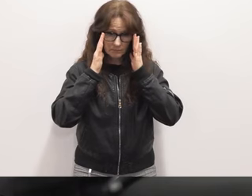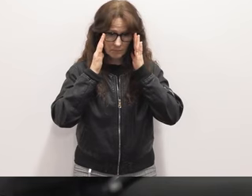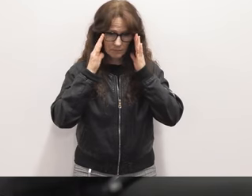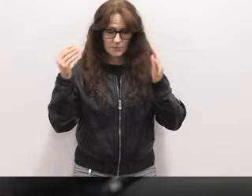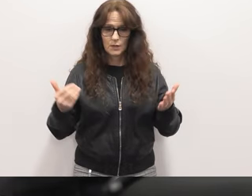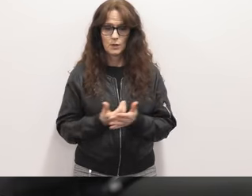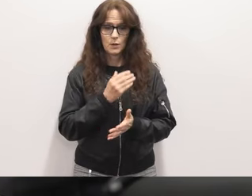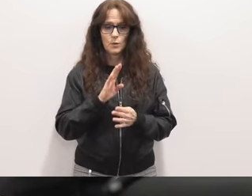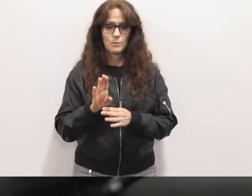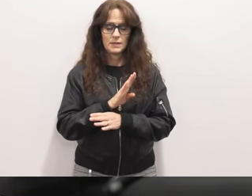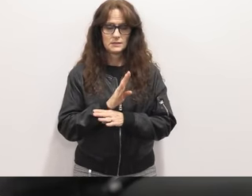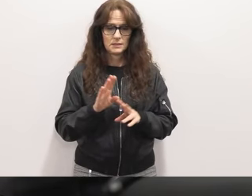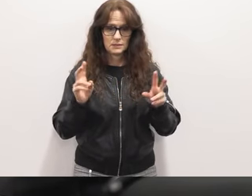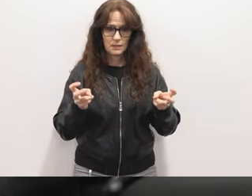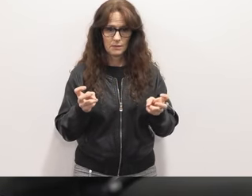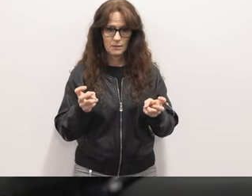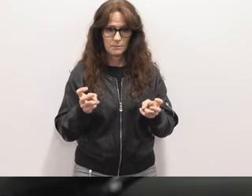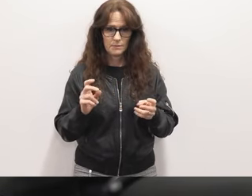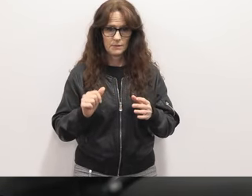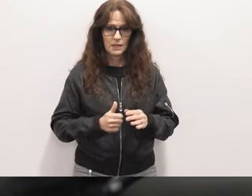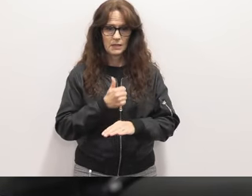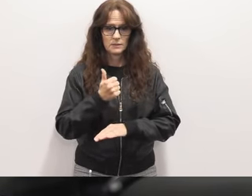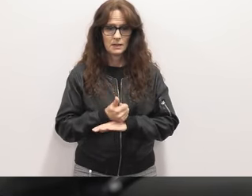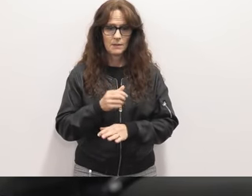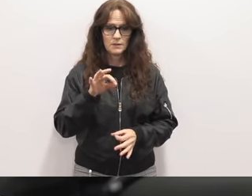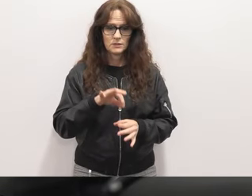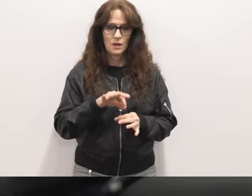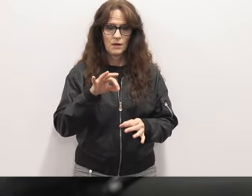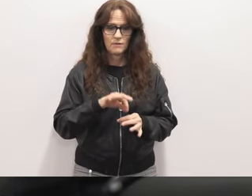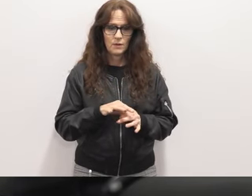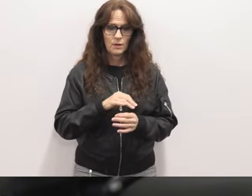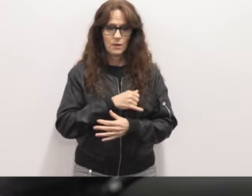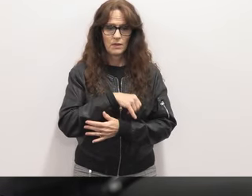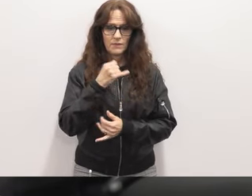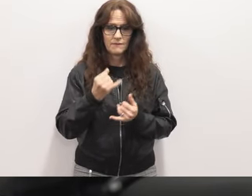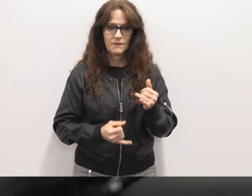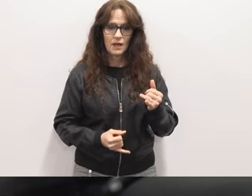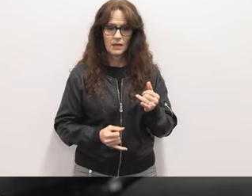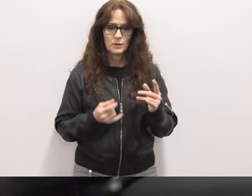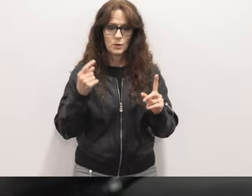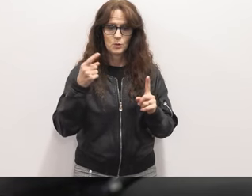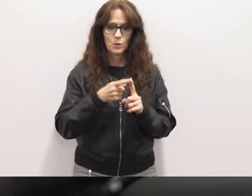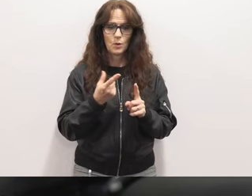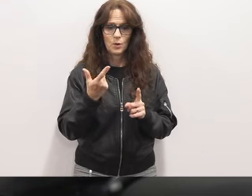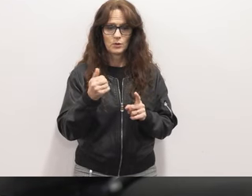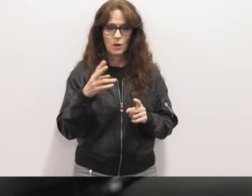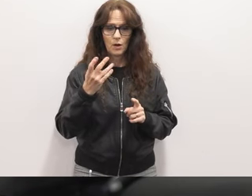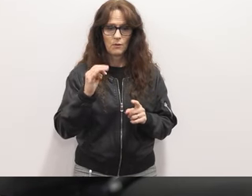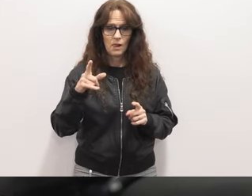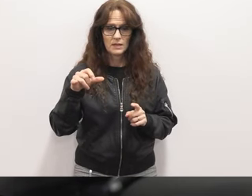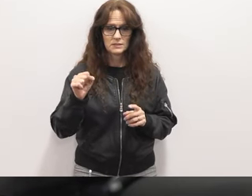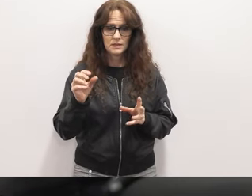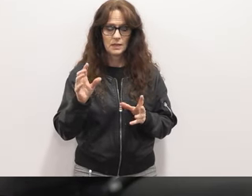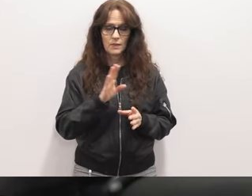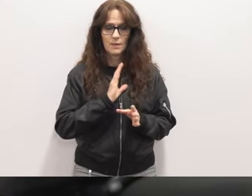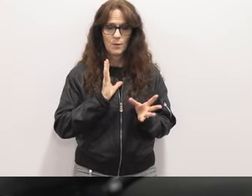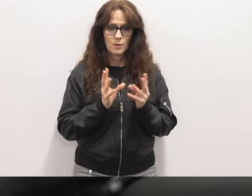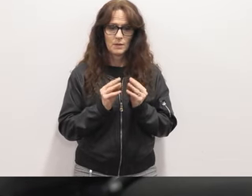so that you can establish a vote on the final goals and guardrails in the board meeting. Okay.